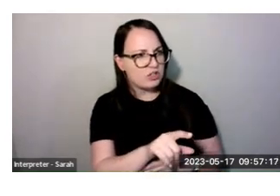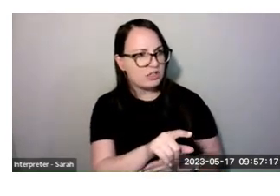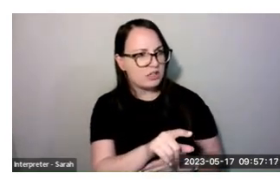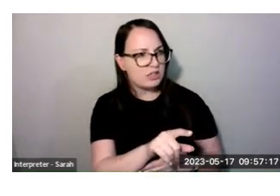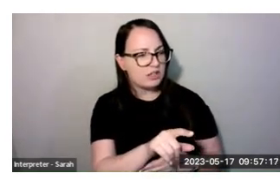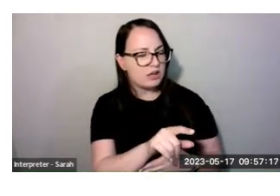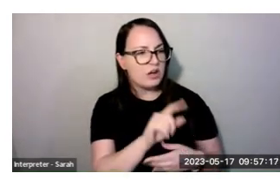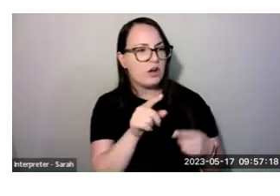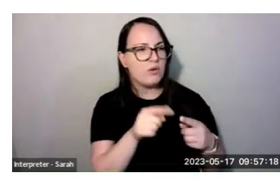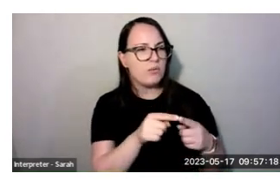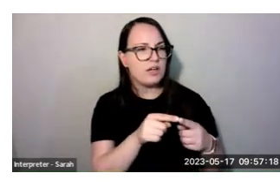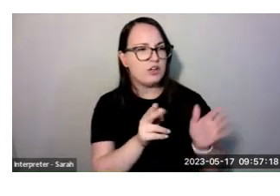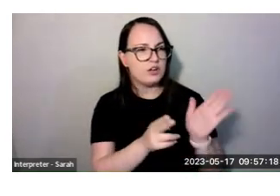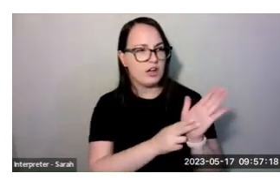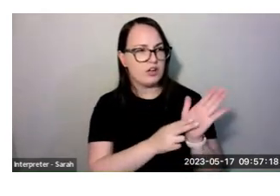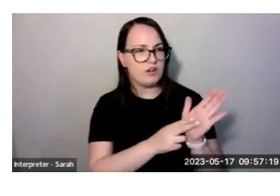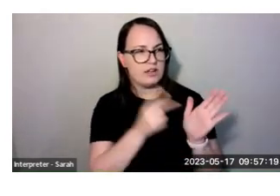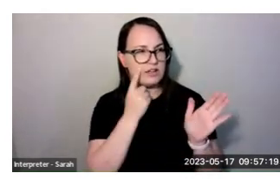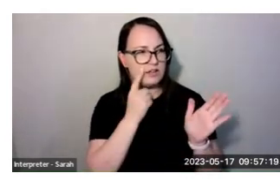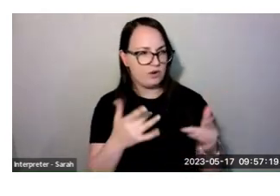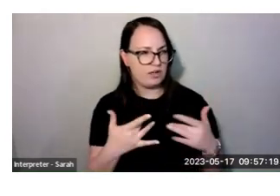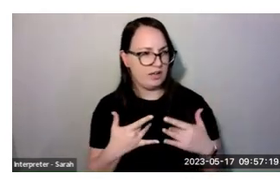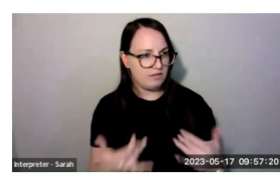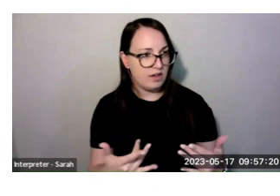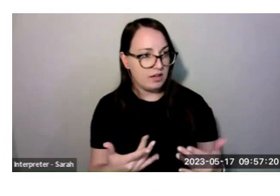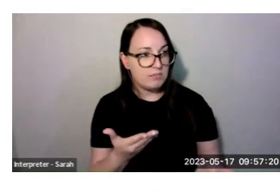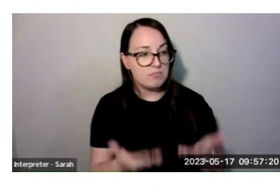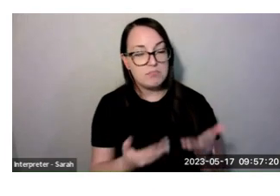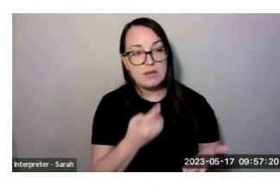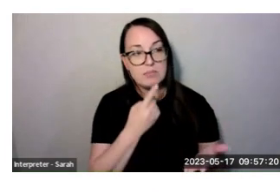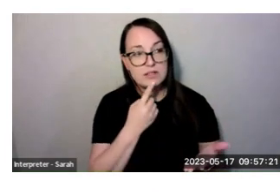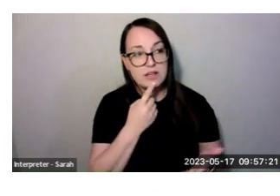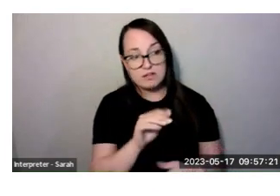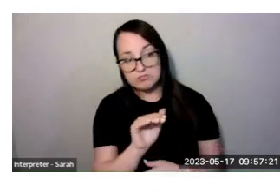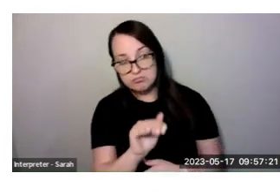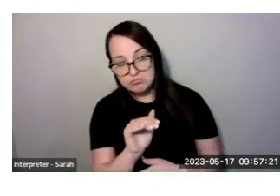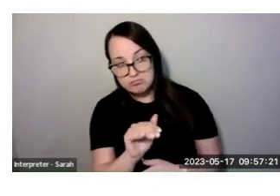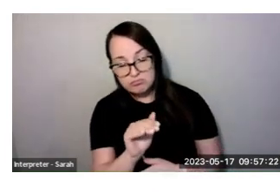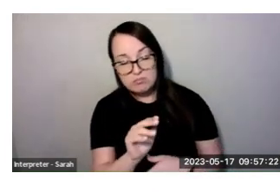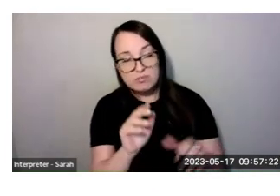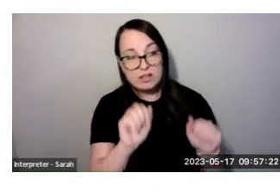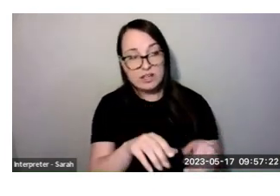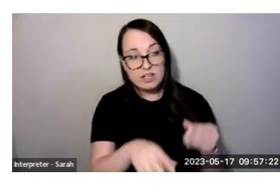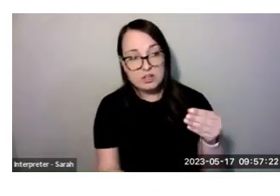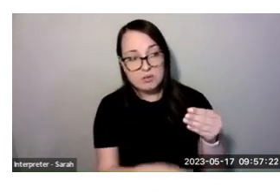Magan and Marena, would that be a question when you're contracted for an